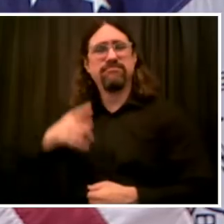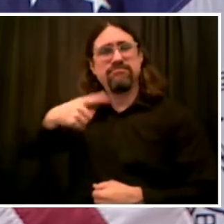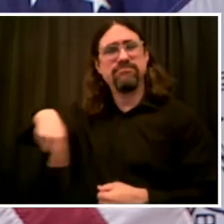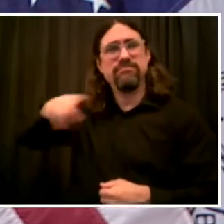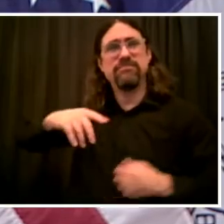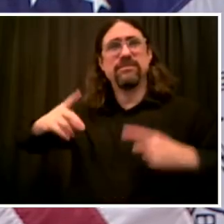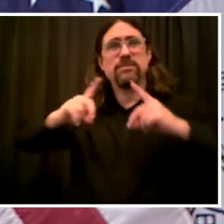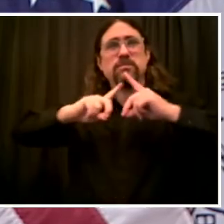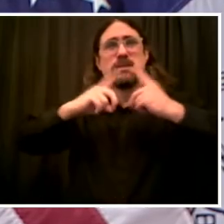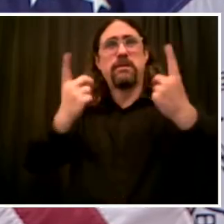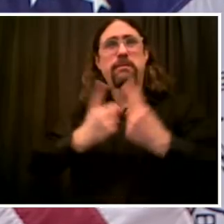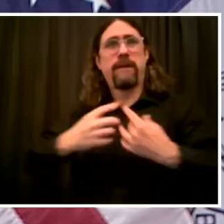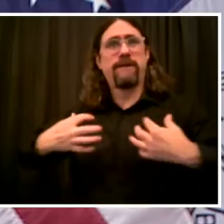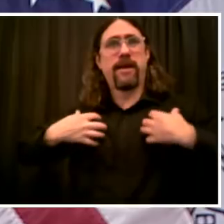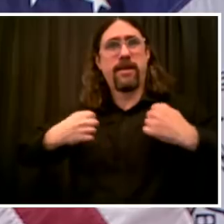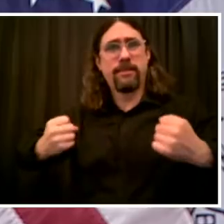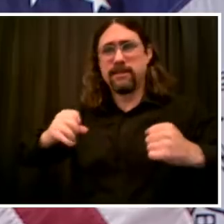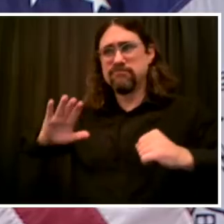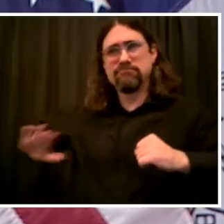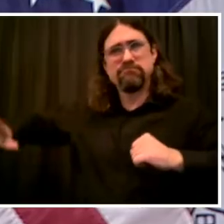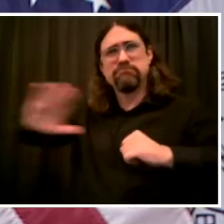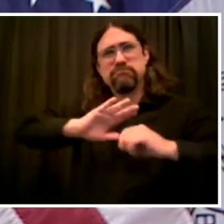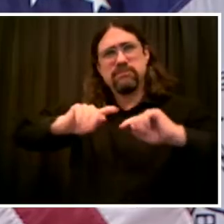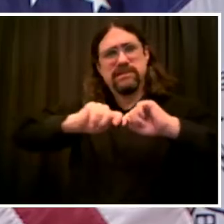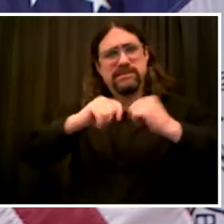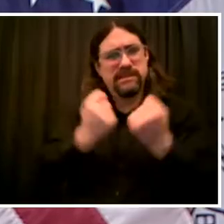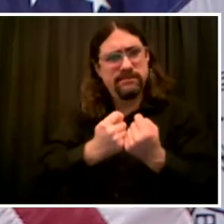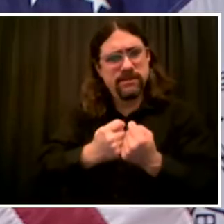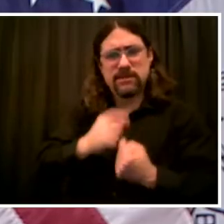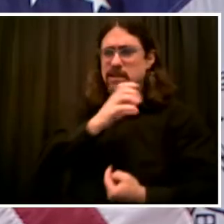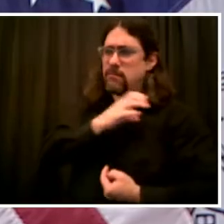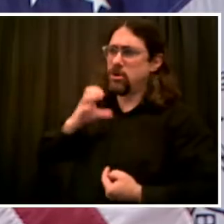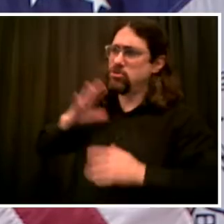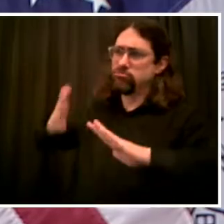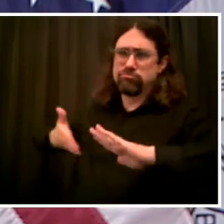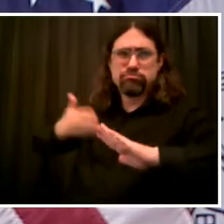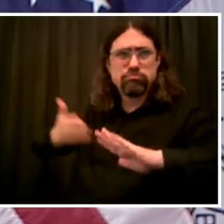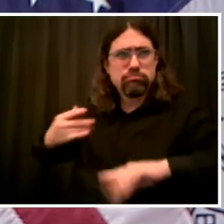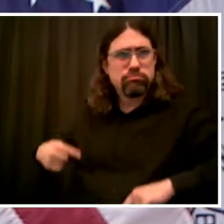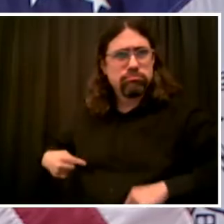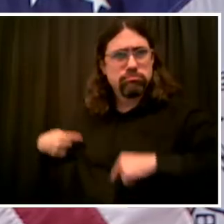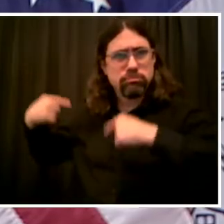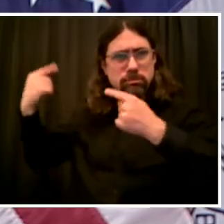HEALTH CARE TEA WE'VE BEEN GETTING A LOT DONE. I NEED TO UNDERSTAND WHAT HAPPENED HER. I AMERN BE ABOUT IT.